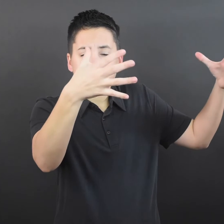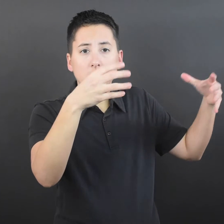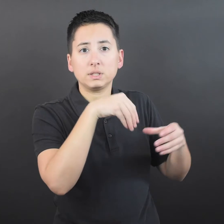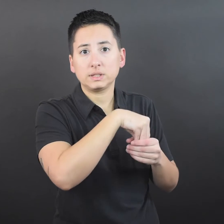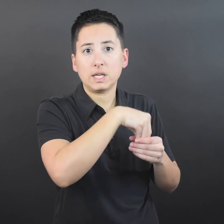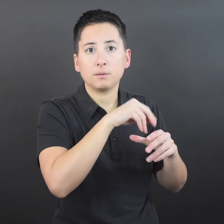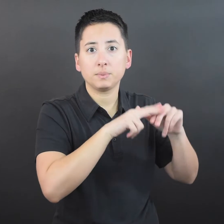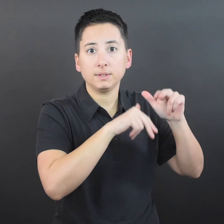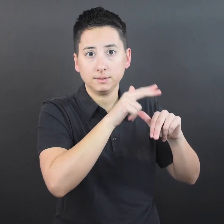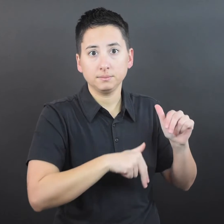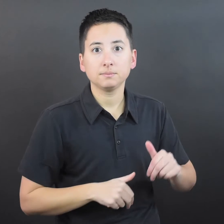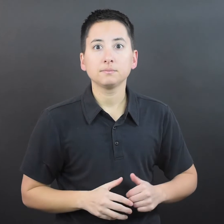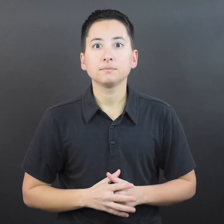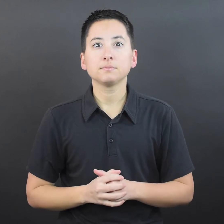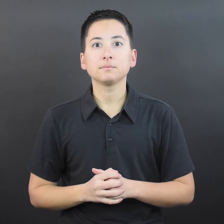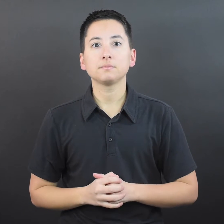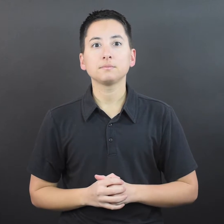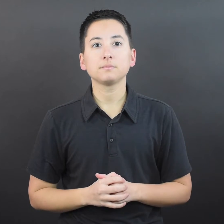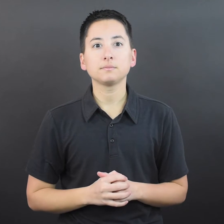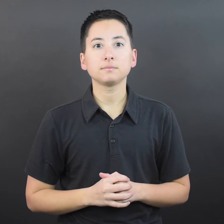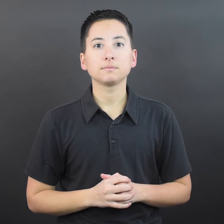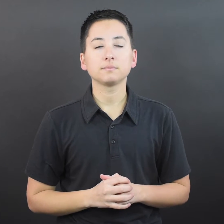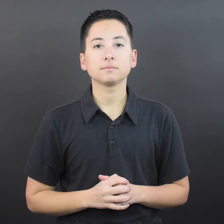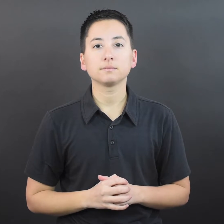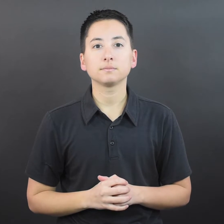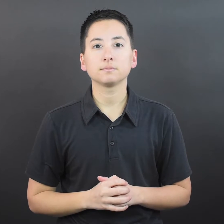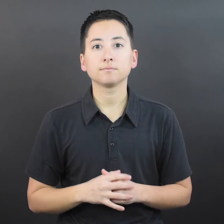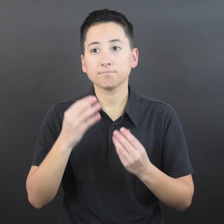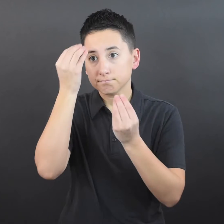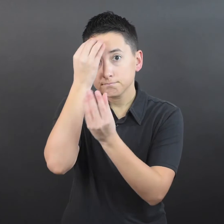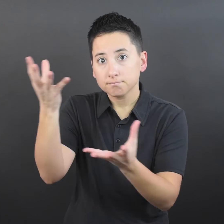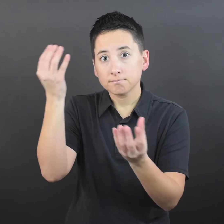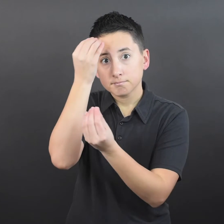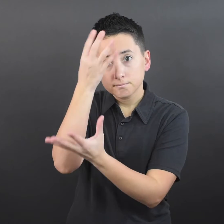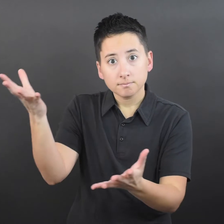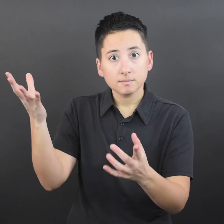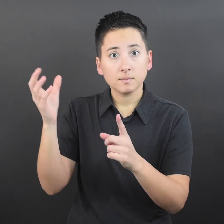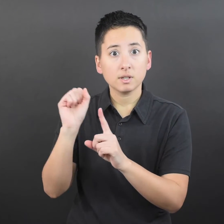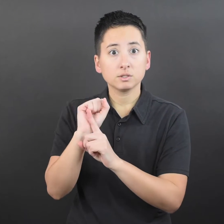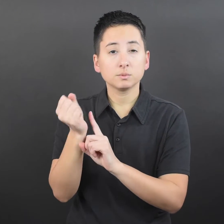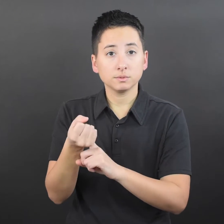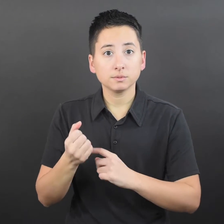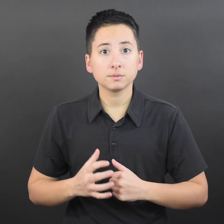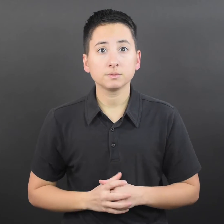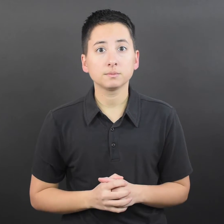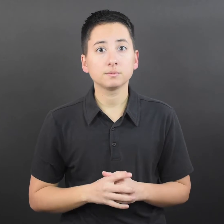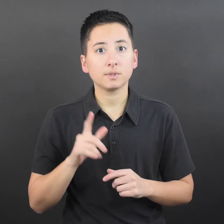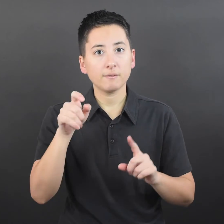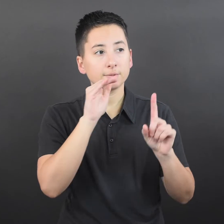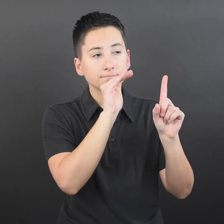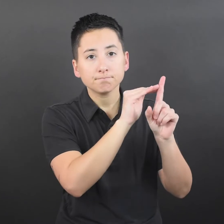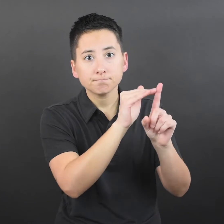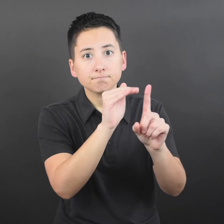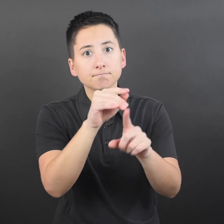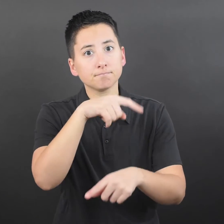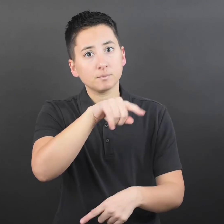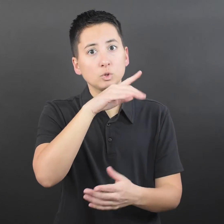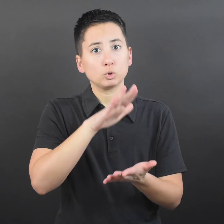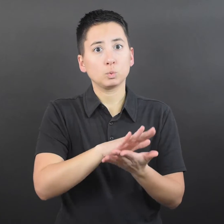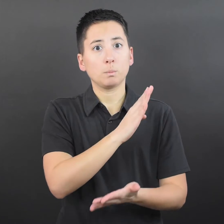virus particles from concentrating inside. 8. Notification of Cases. School boards and